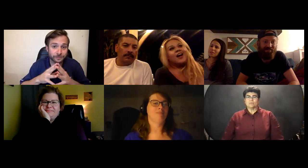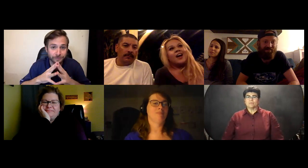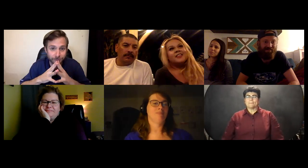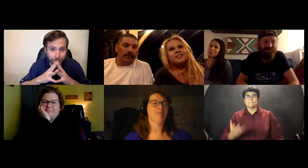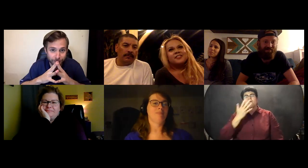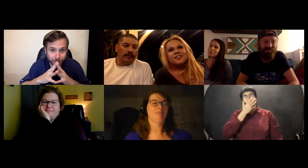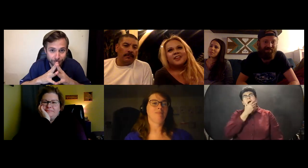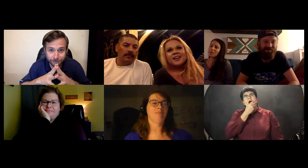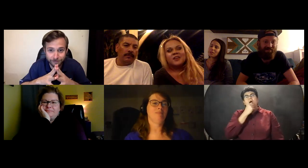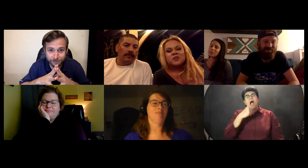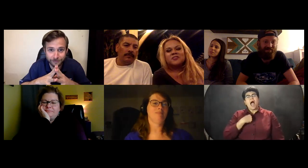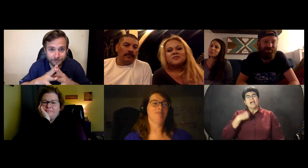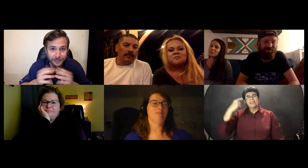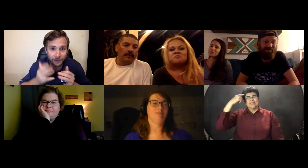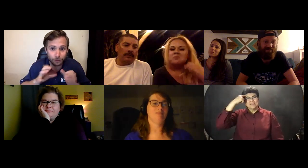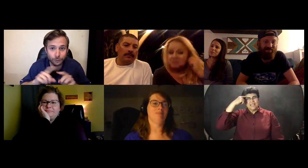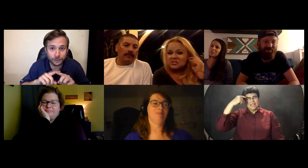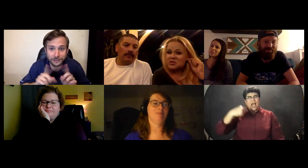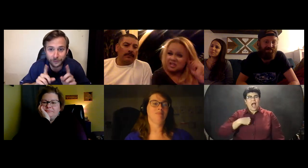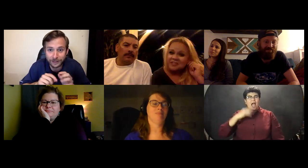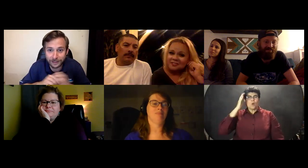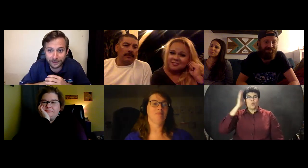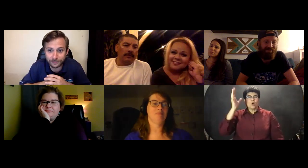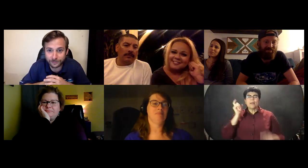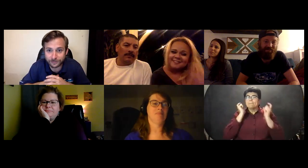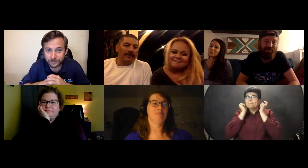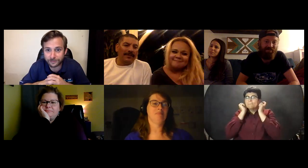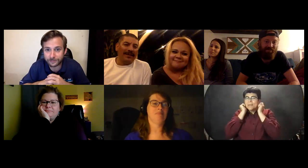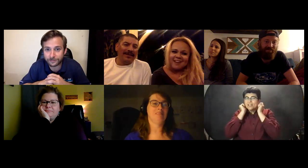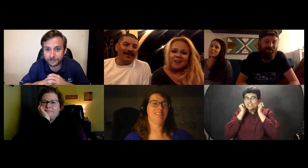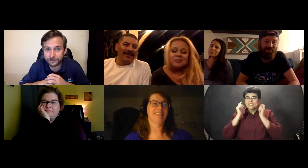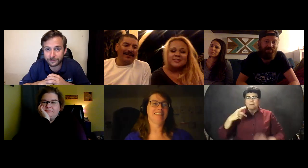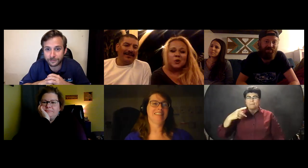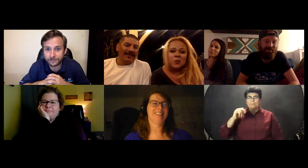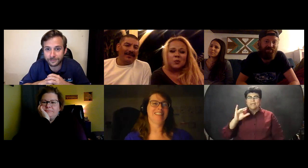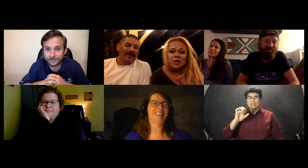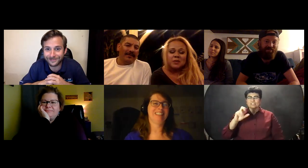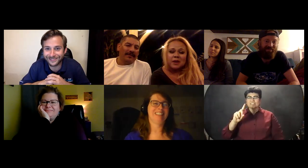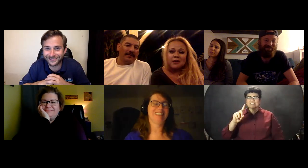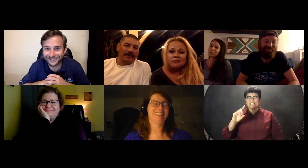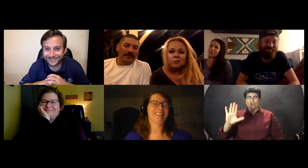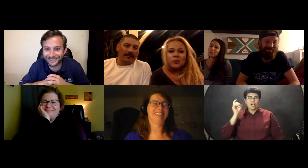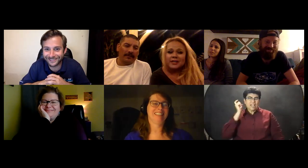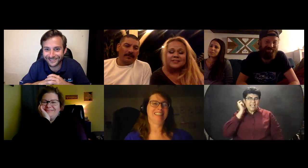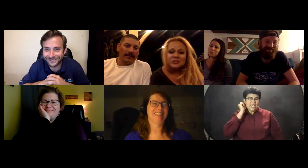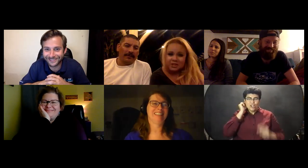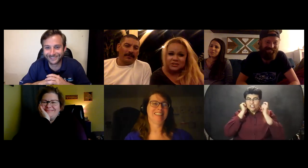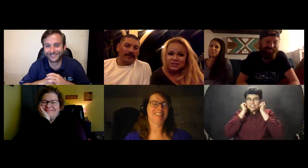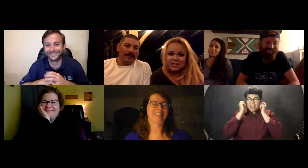i think i would have pierced her ears